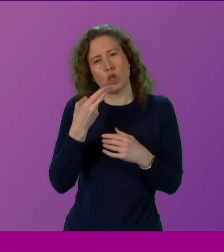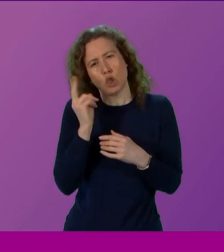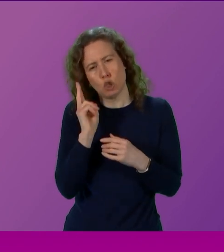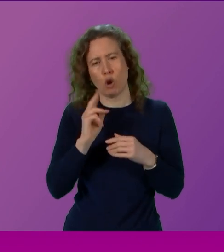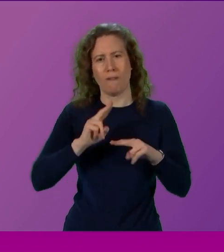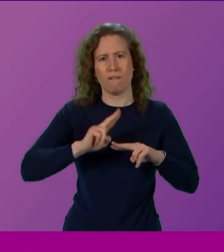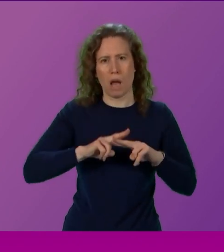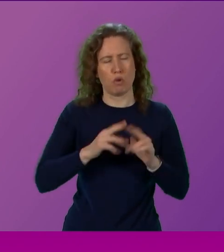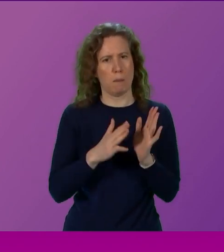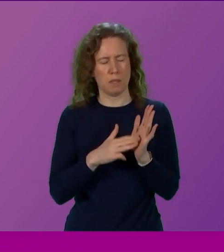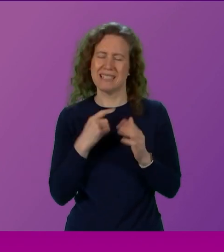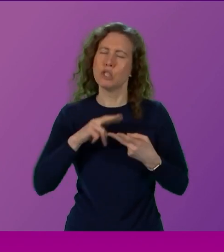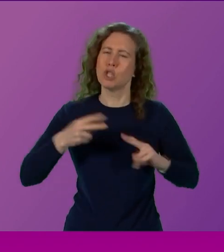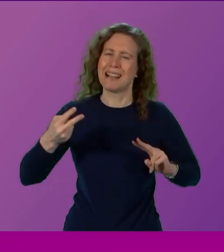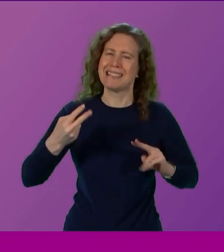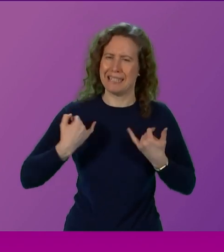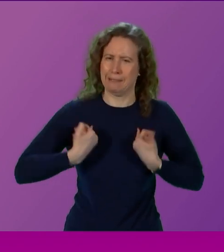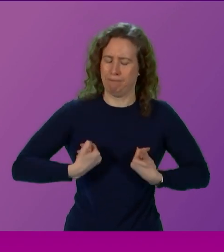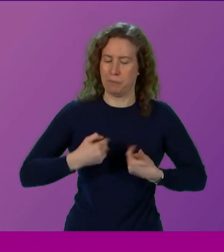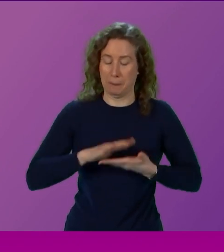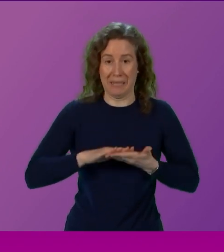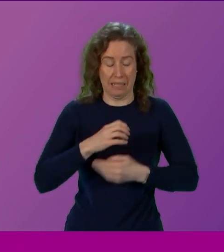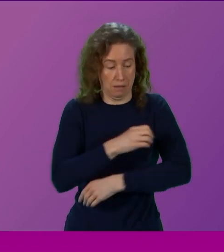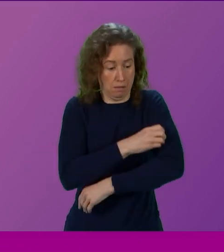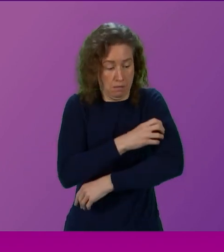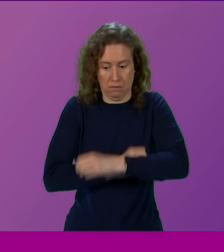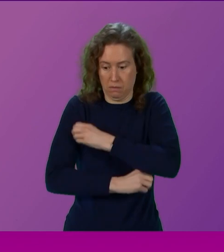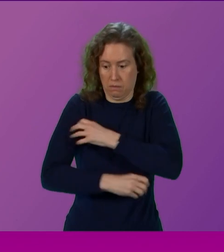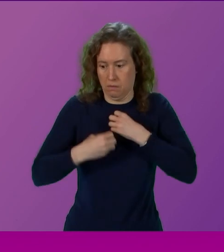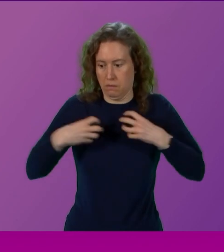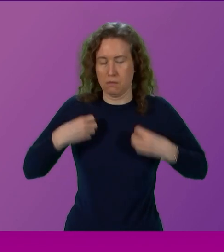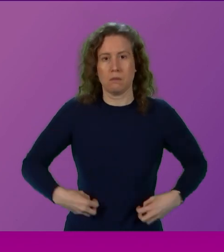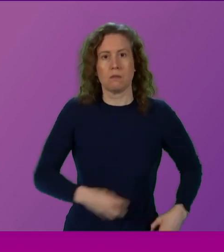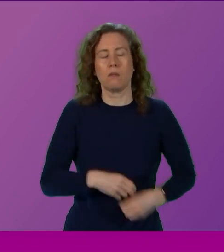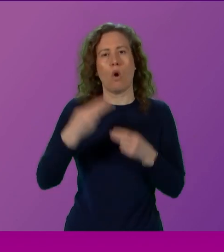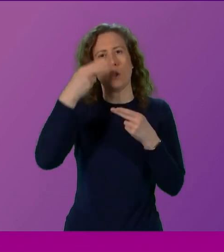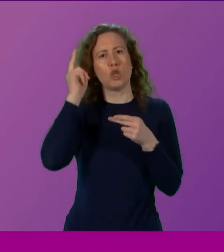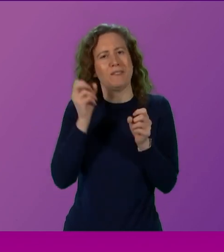which is a genetic condition that causes tumours to grow on the nervous system. In August last